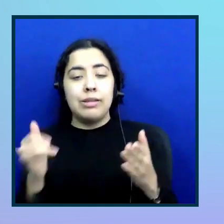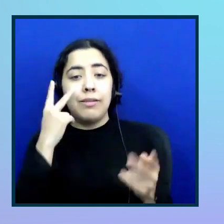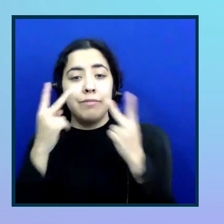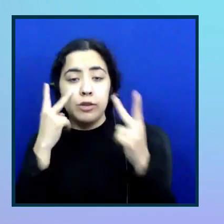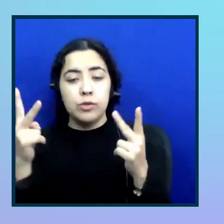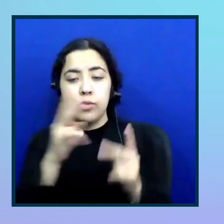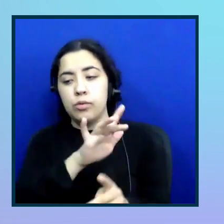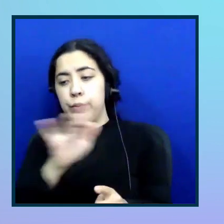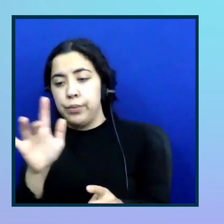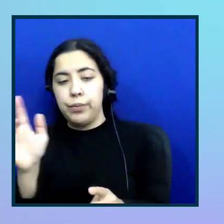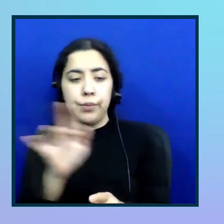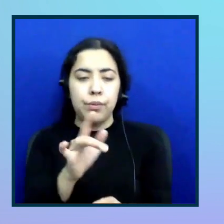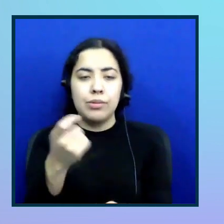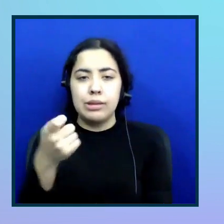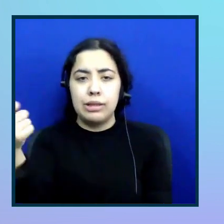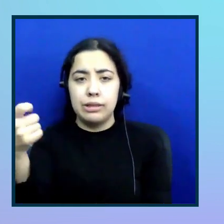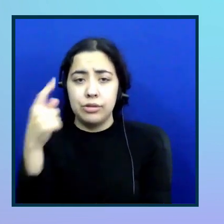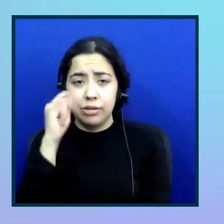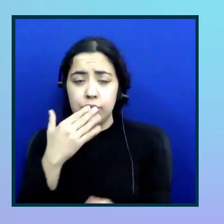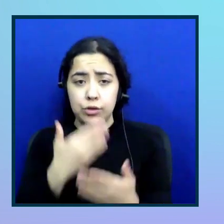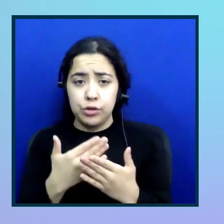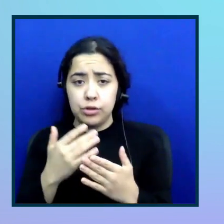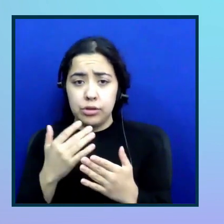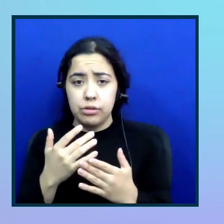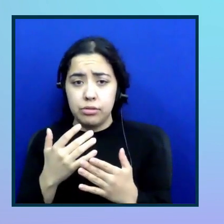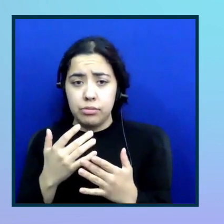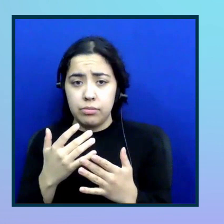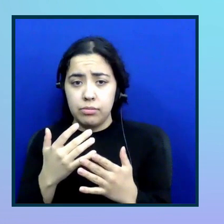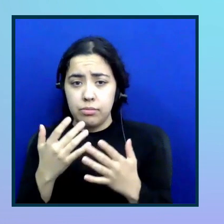are a good practice? That's actually come up recently. Actually, no, it wasn't recently,